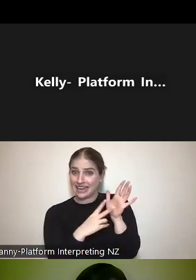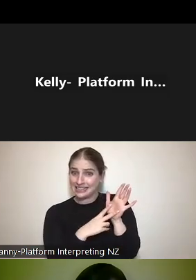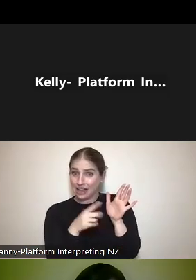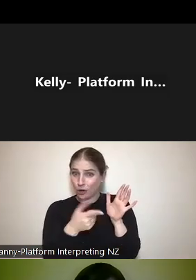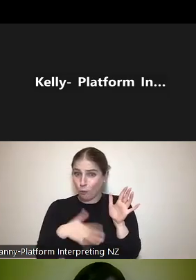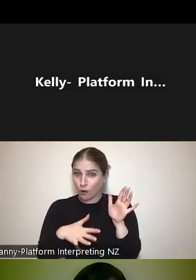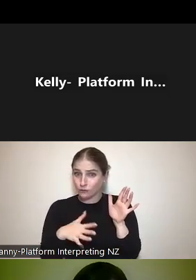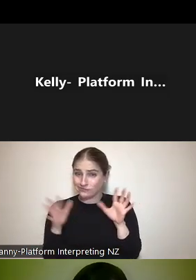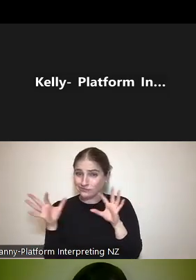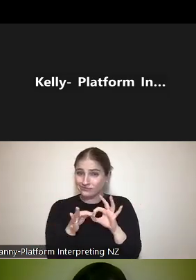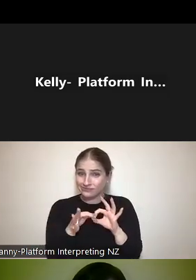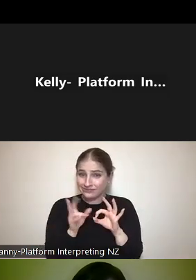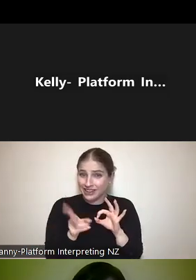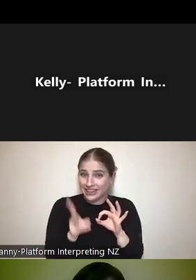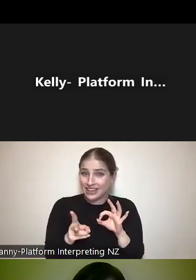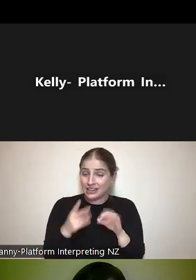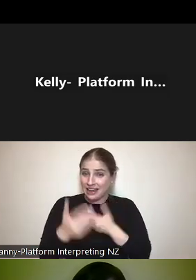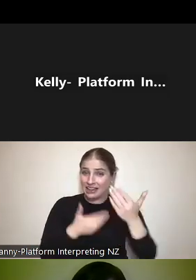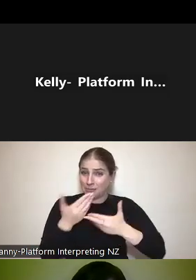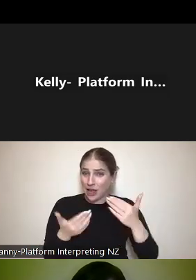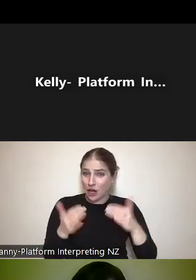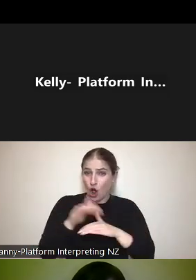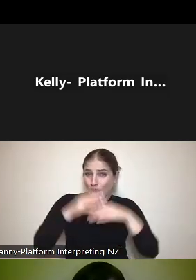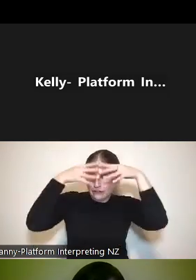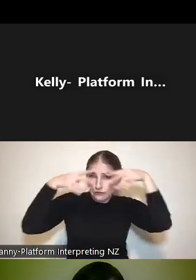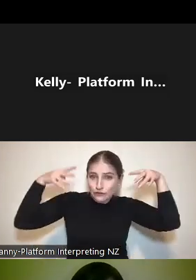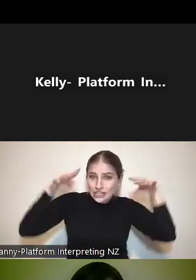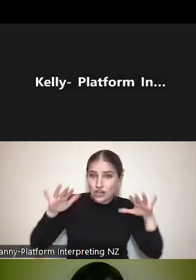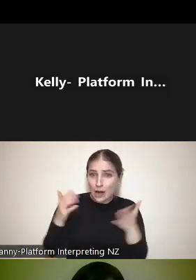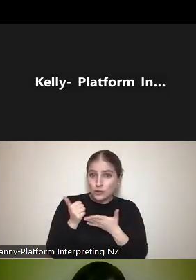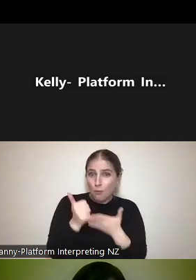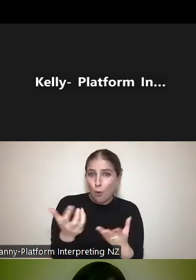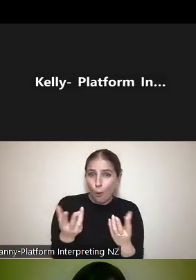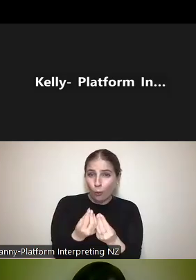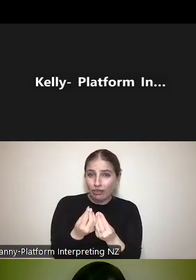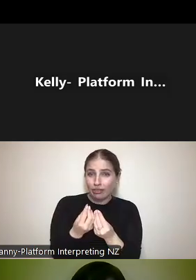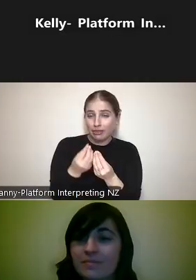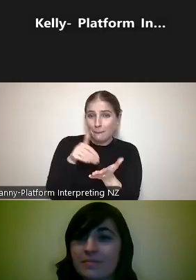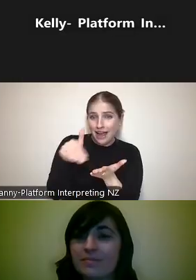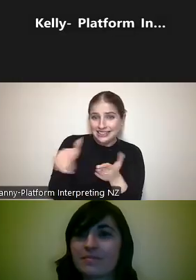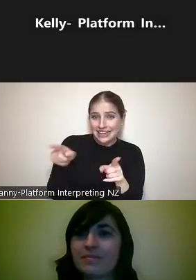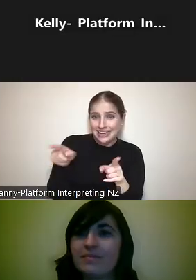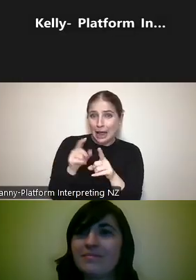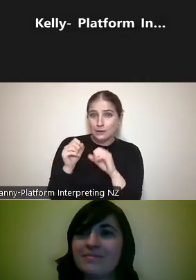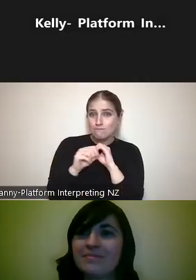say how Fringe is able to support with the marketing and promotion. Yes, absolutely, Katie.